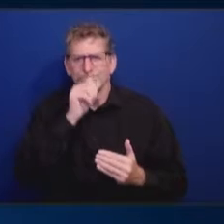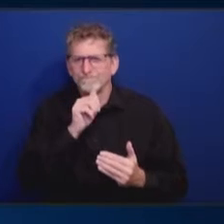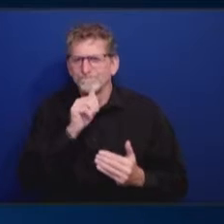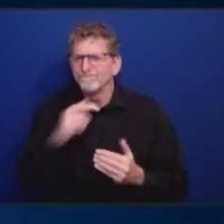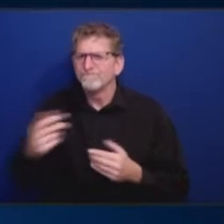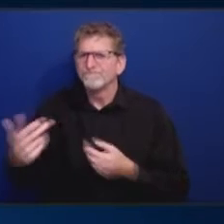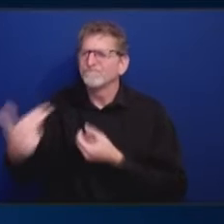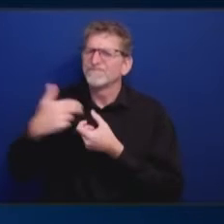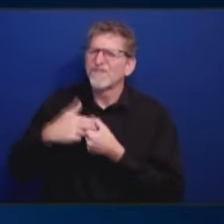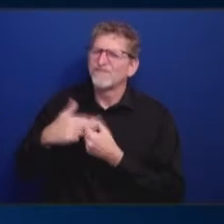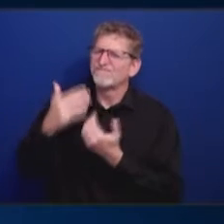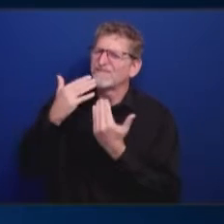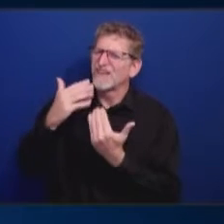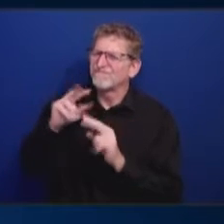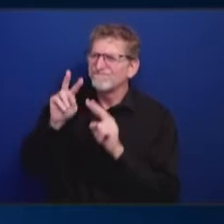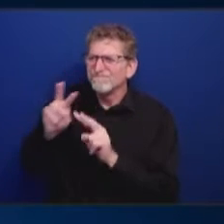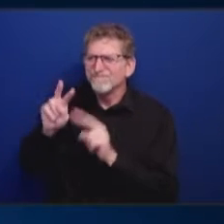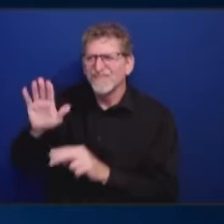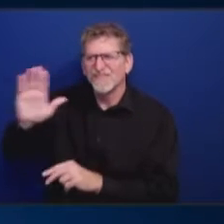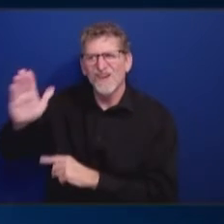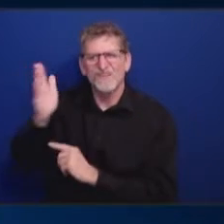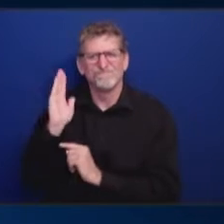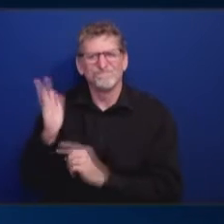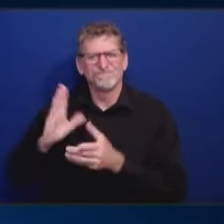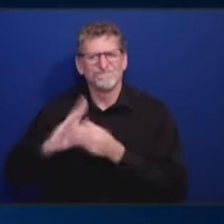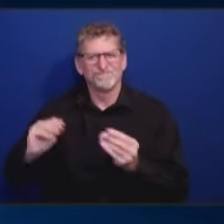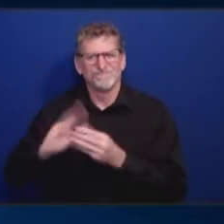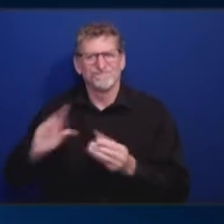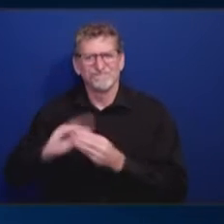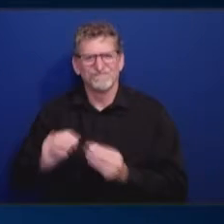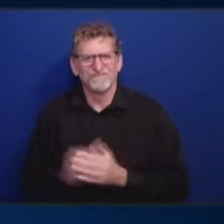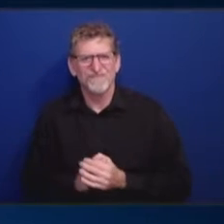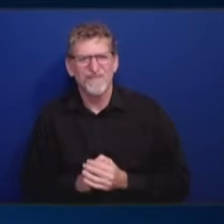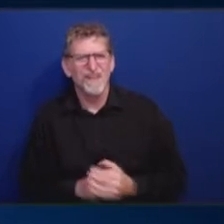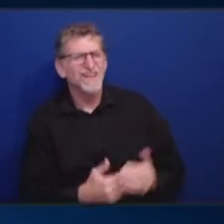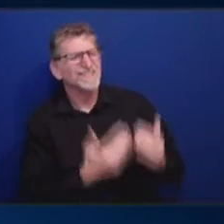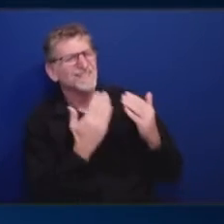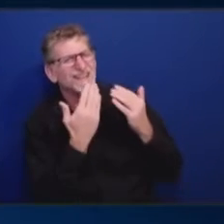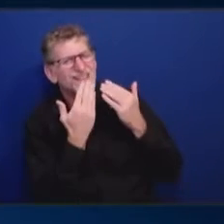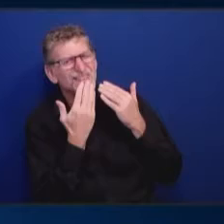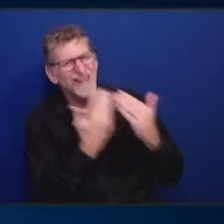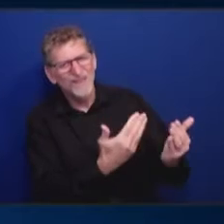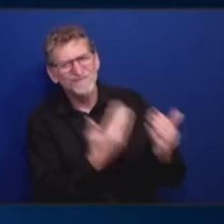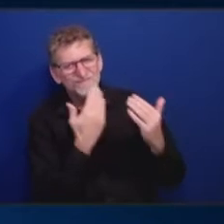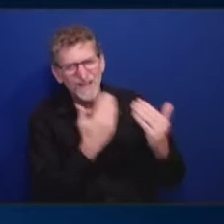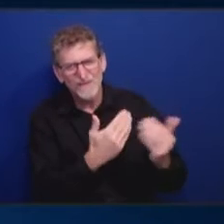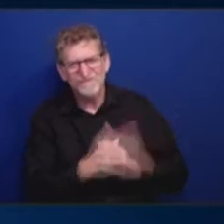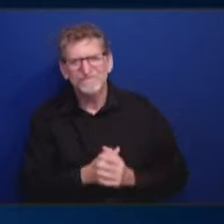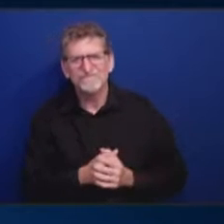Well, thank you so much, Commissioner Shah. And let me just start off by saying what a privilege it was to be part